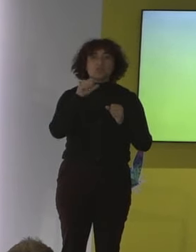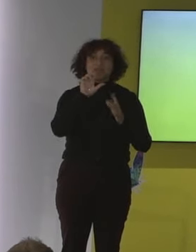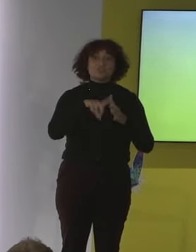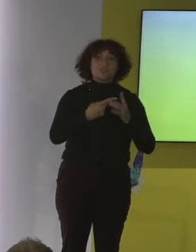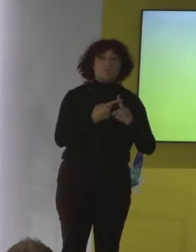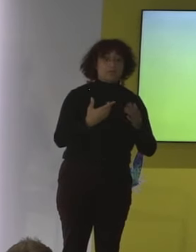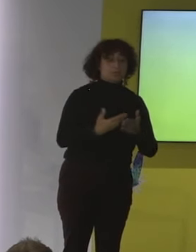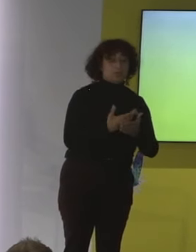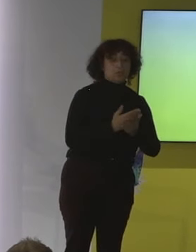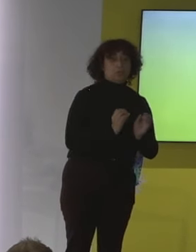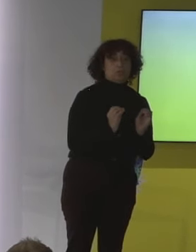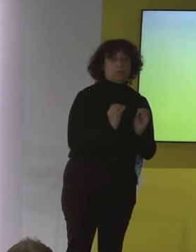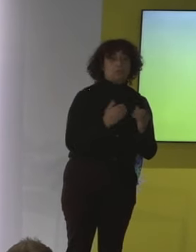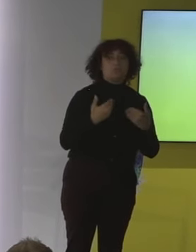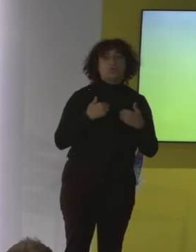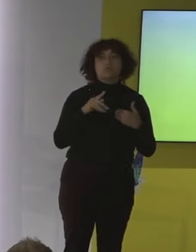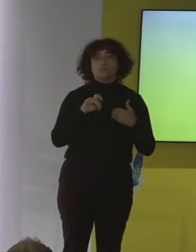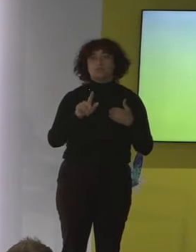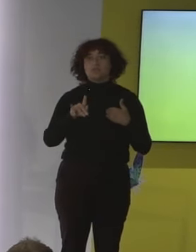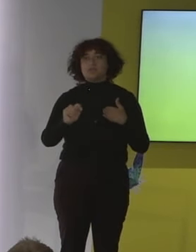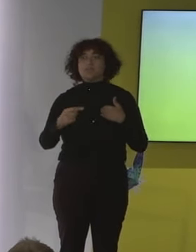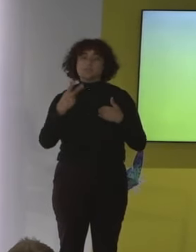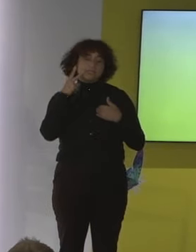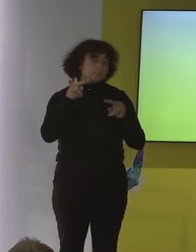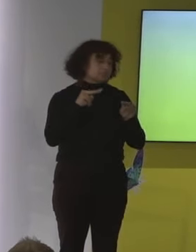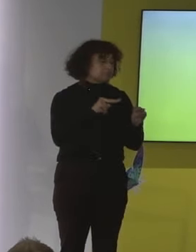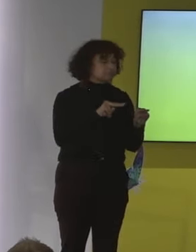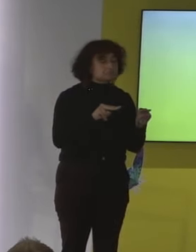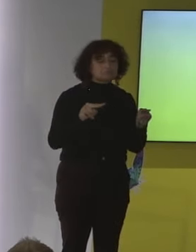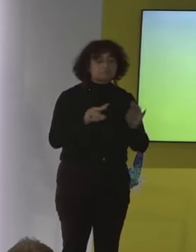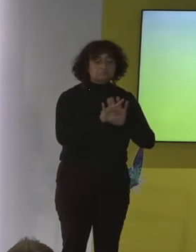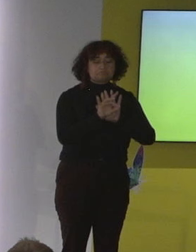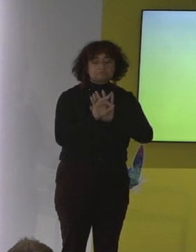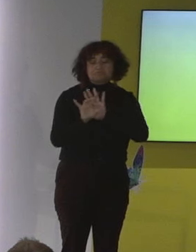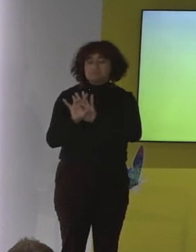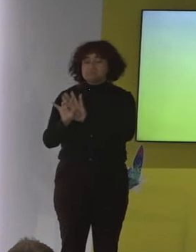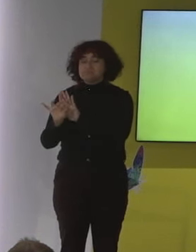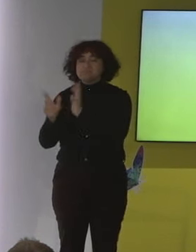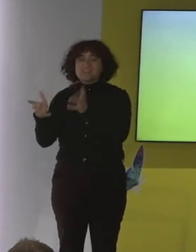You have a toolkit, you can see what you want, take what you will, leave what you don't want.